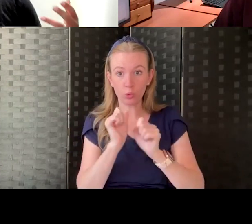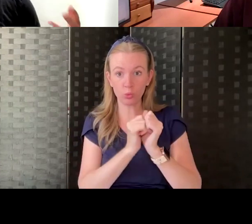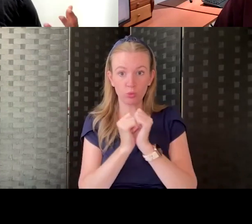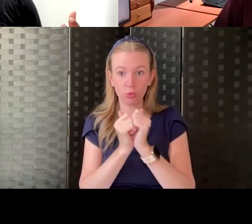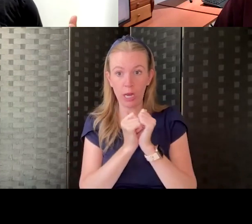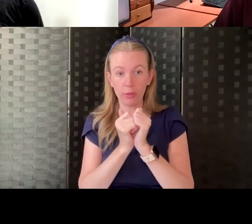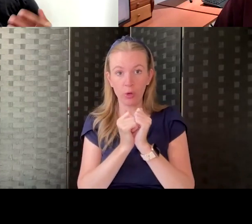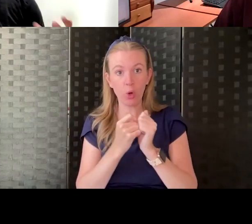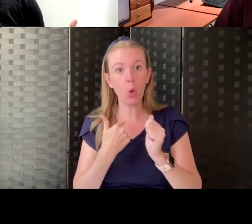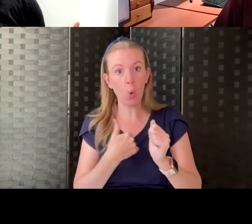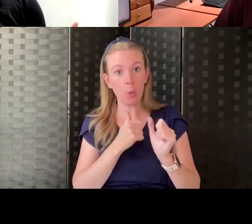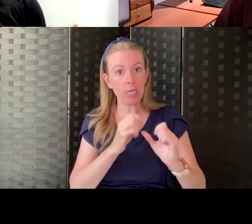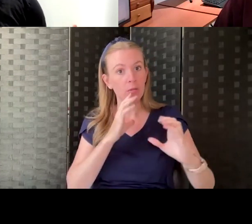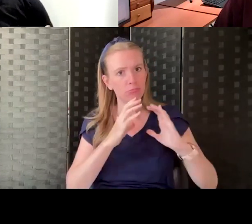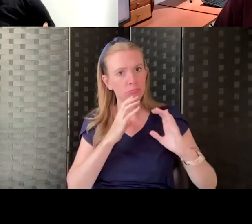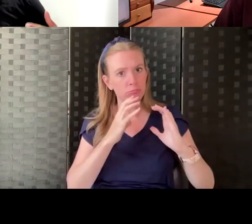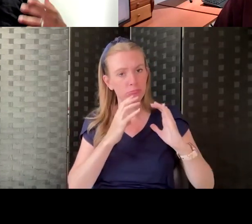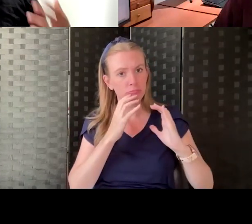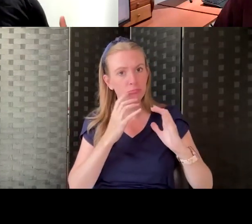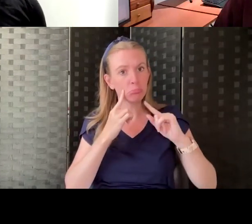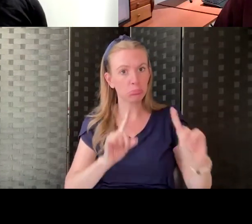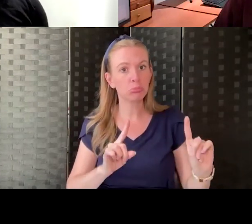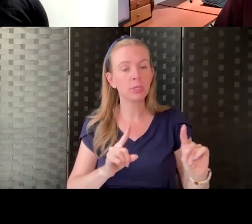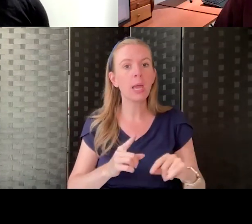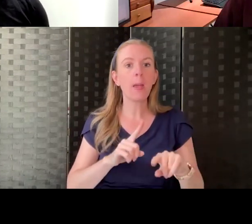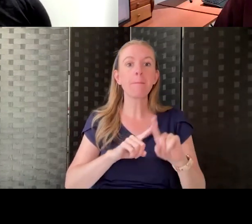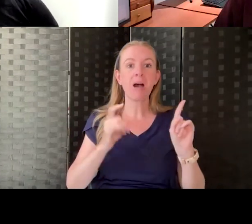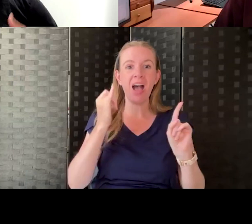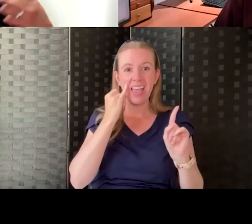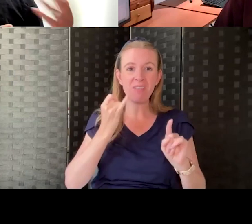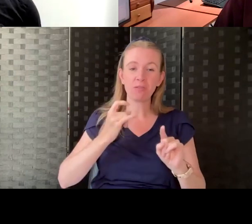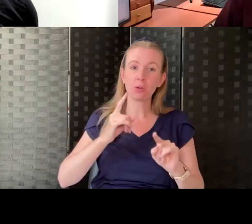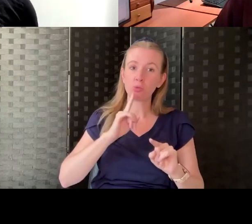have this conversation and get through it but if it is that much of a road block, then you've got